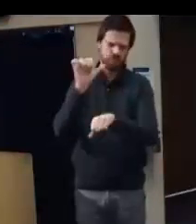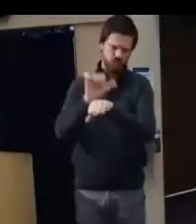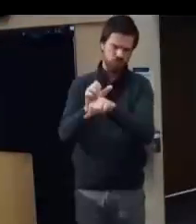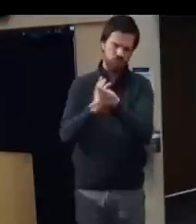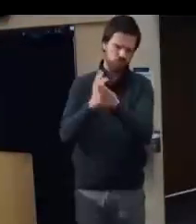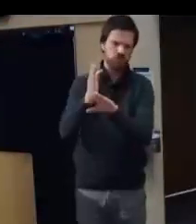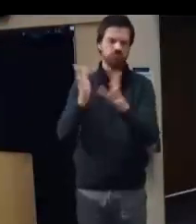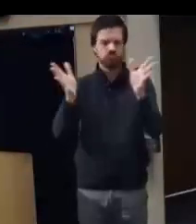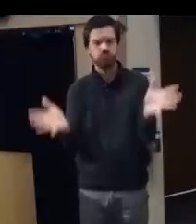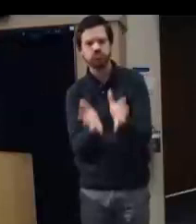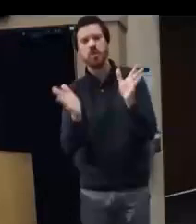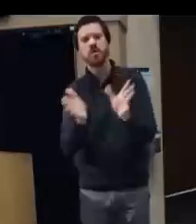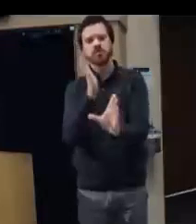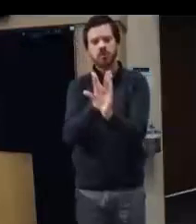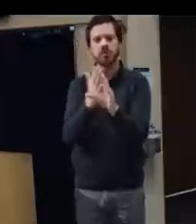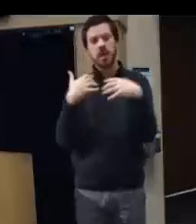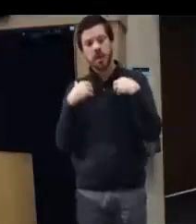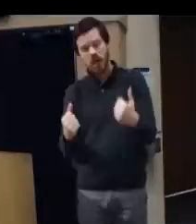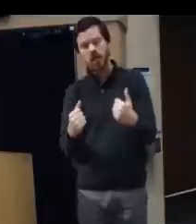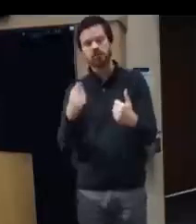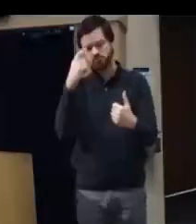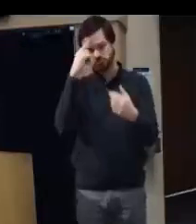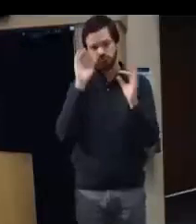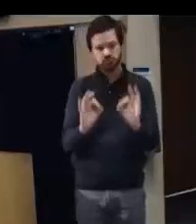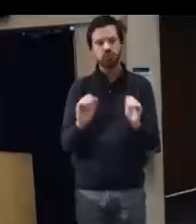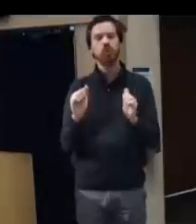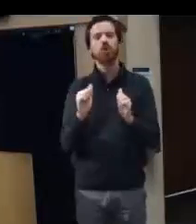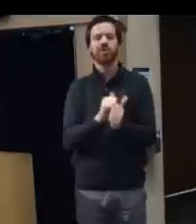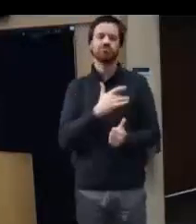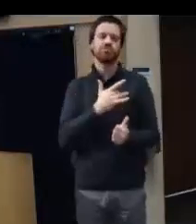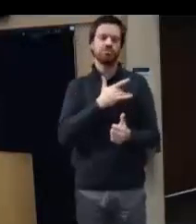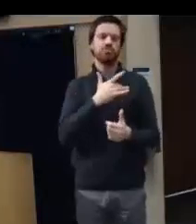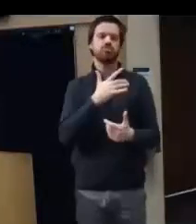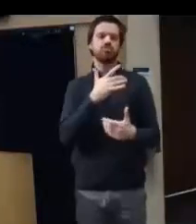promoting psychological health and well-being of patients with congenital heart disease she earned